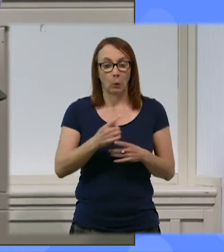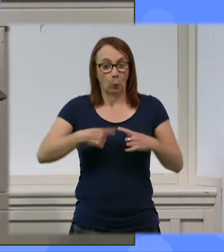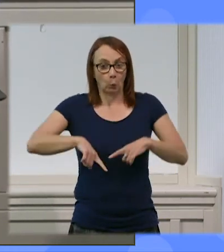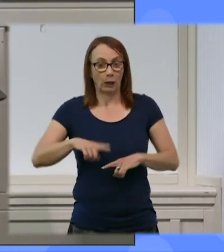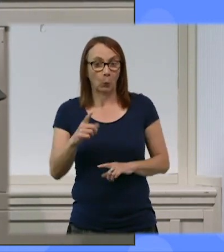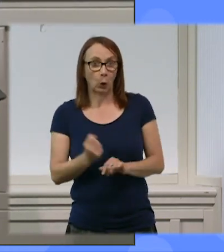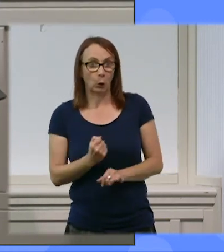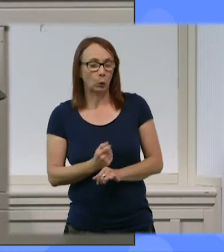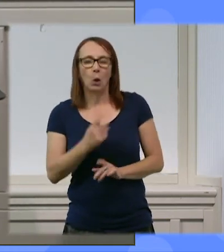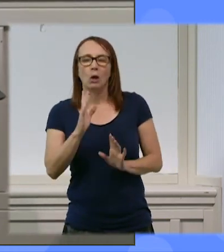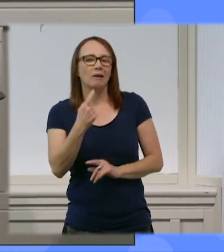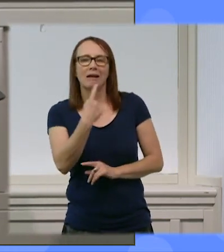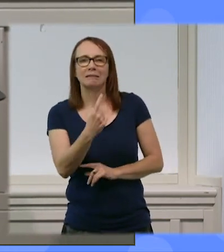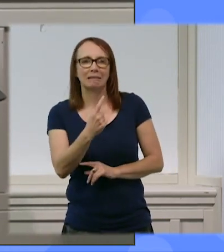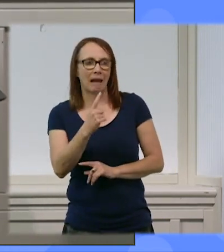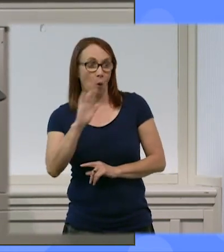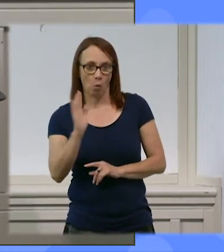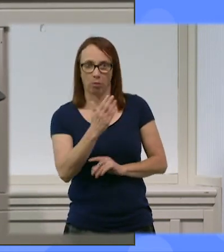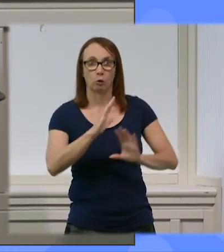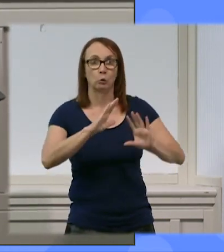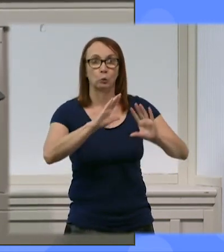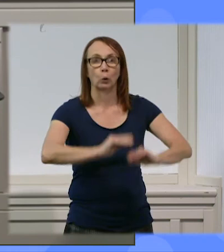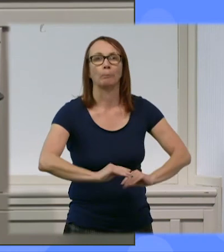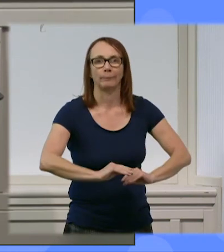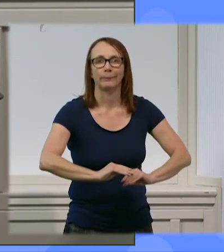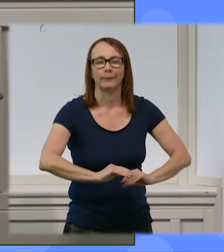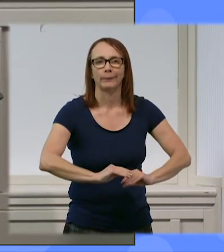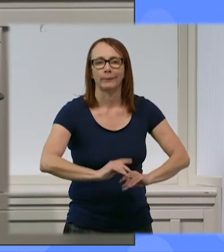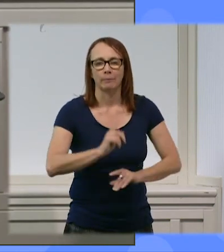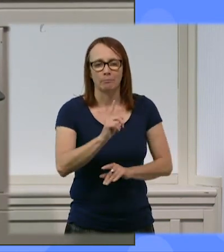we're trying to stop all of those emissions what we try and find is a net